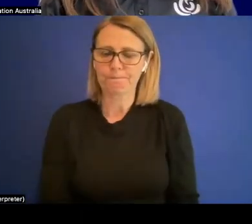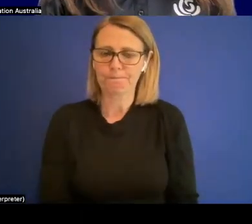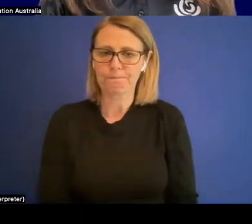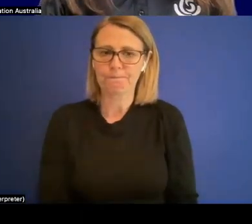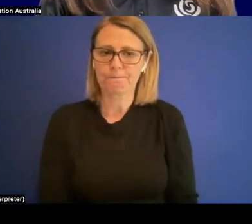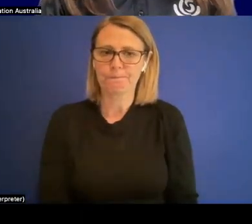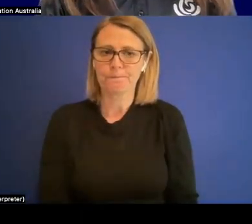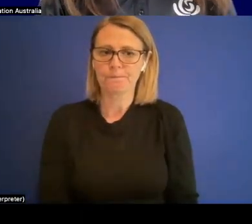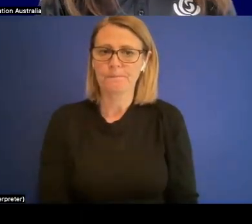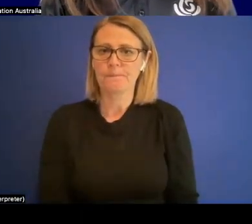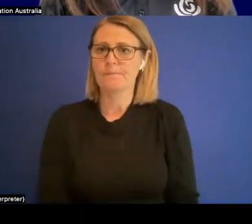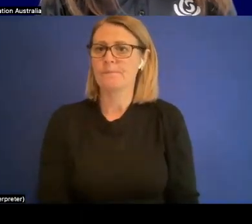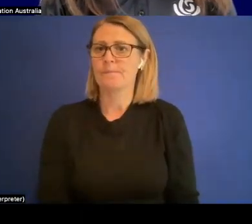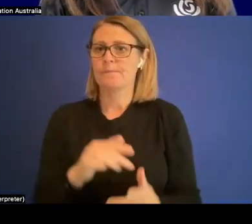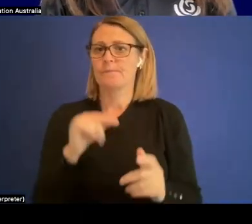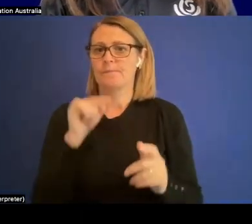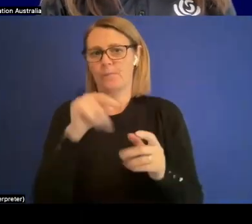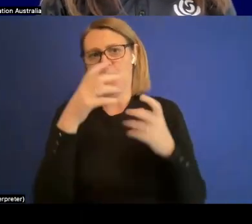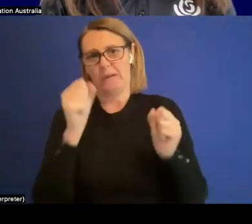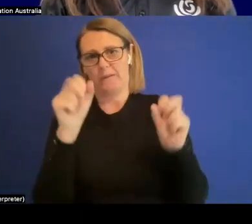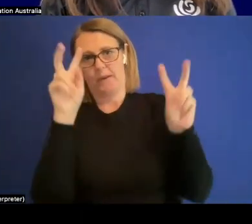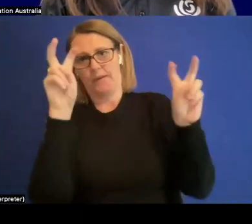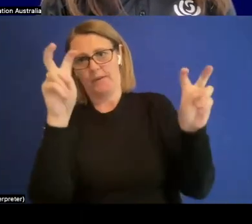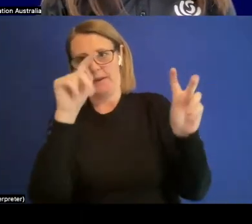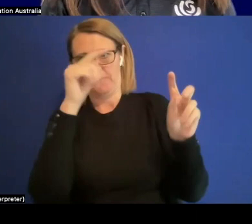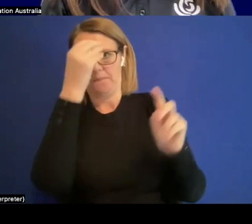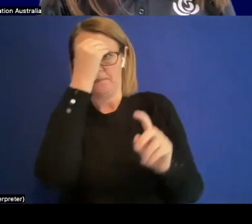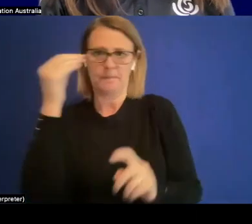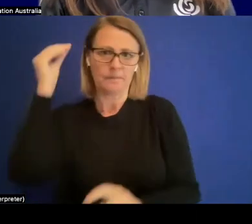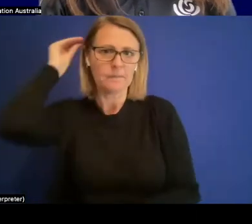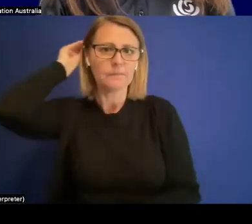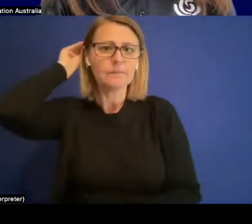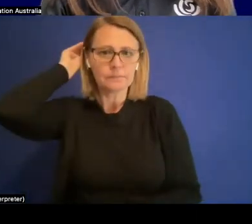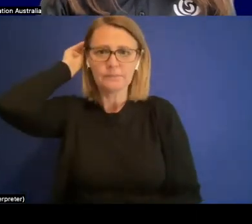While we hold that theme in our thoughts, I wish to begin the